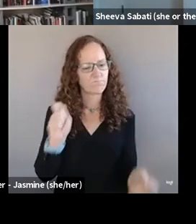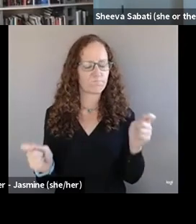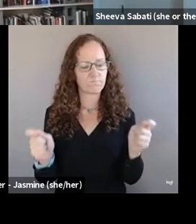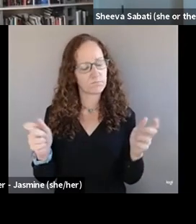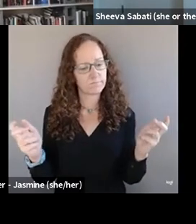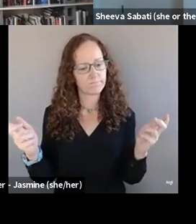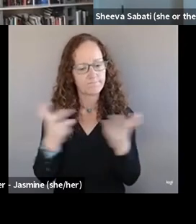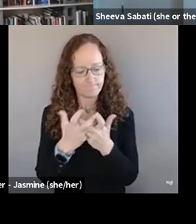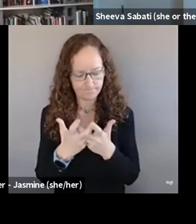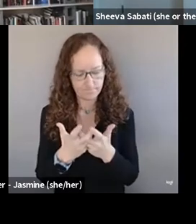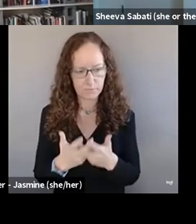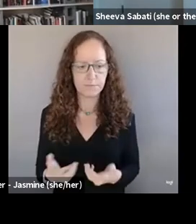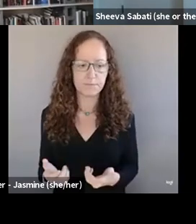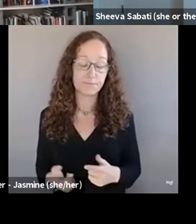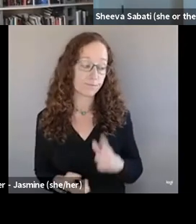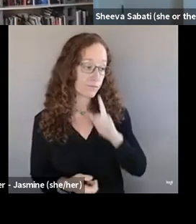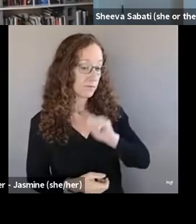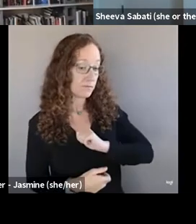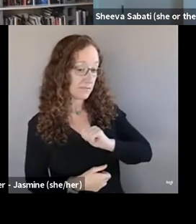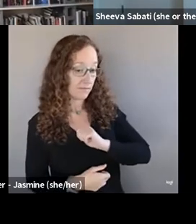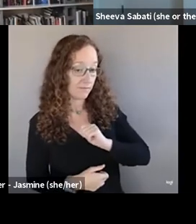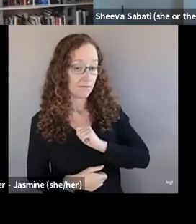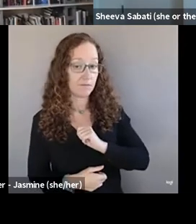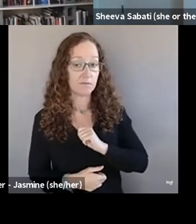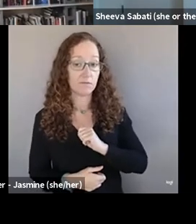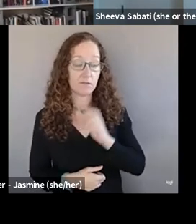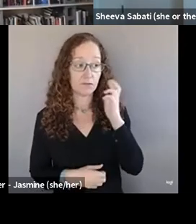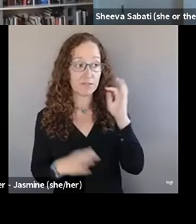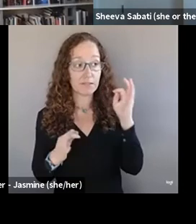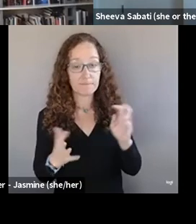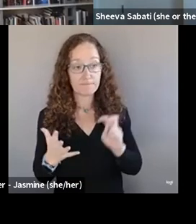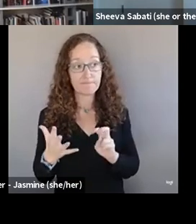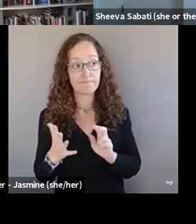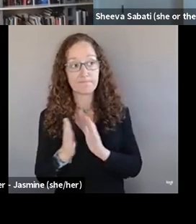I went up for full professor is so that I could be in the room.